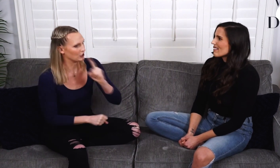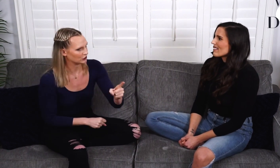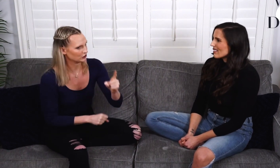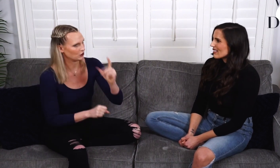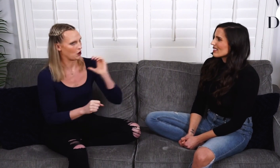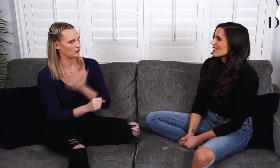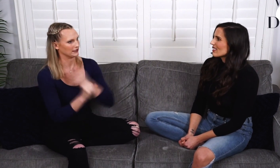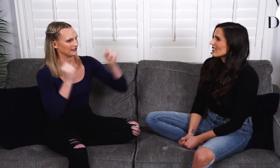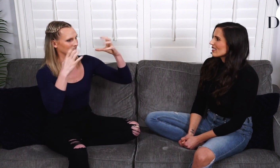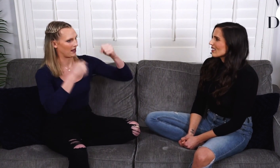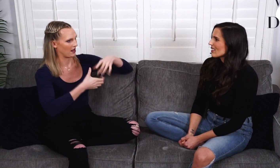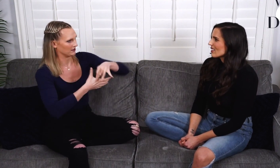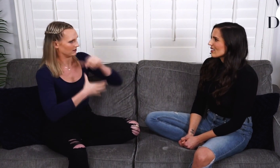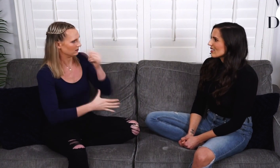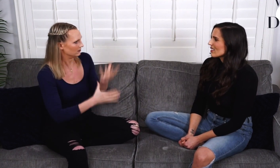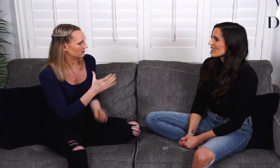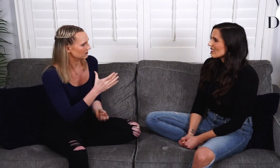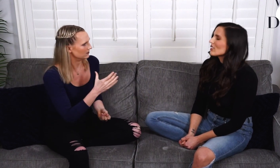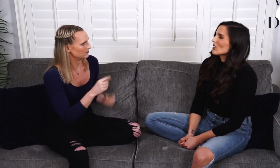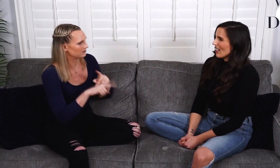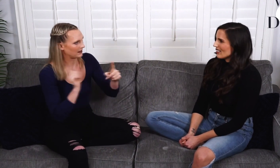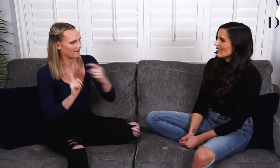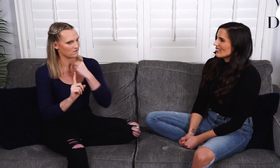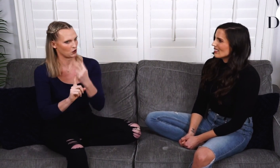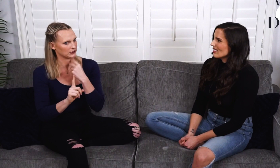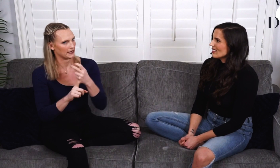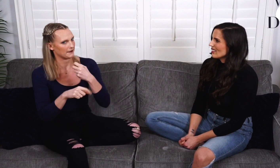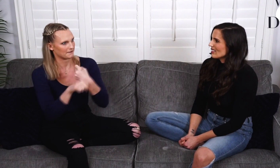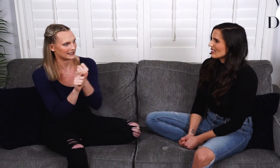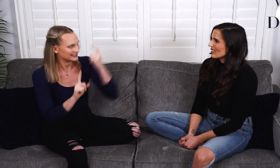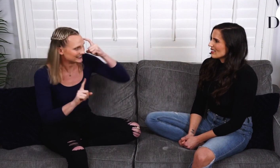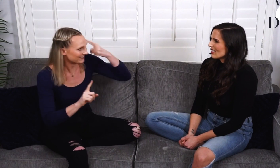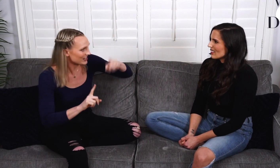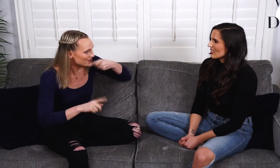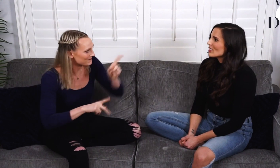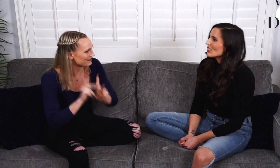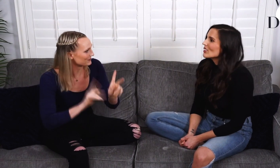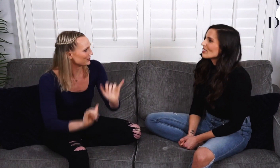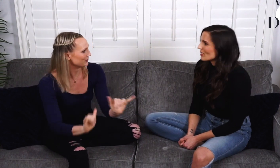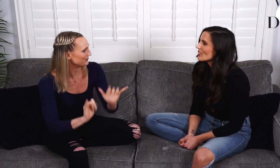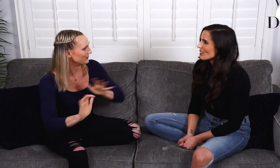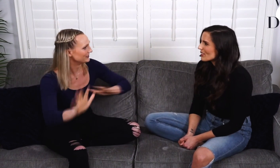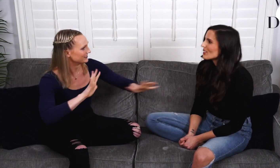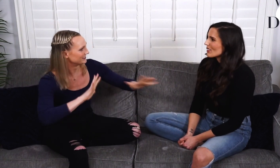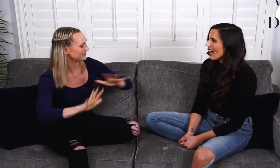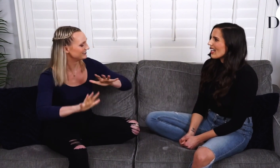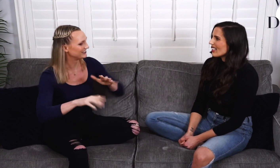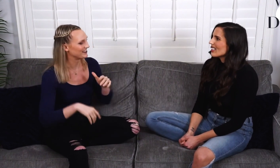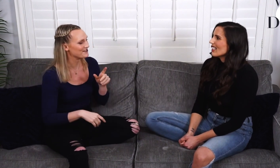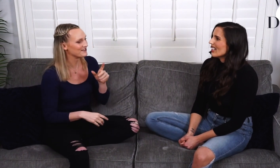to make sure that our content of our signing doesn't get lost, but it makes sense for hearing people too.